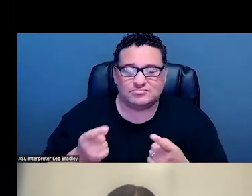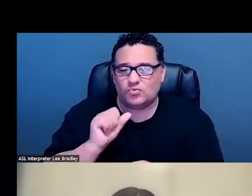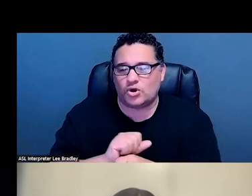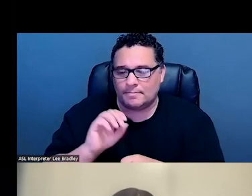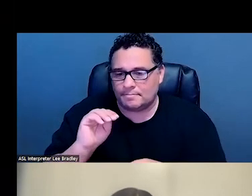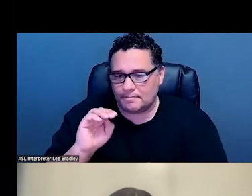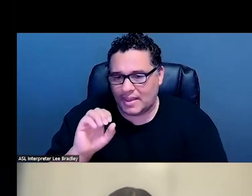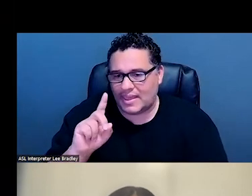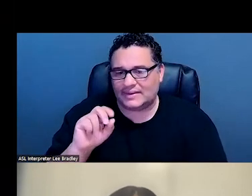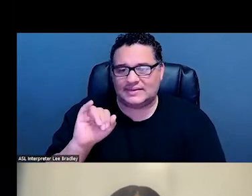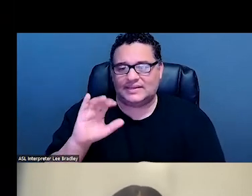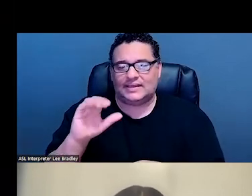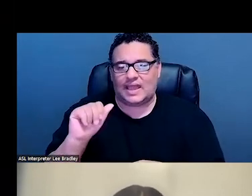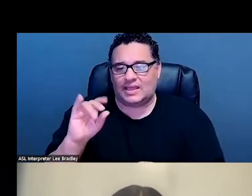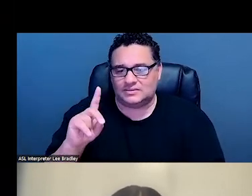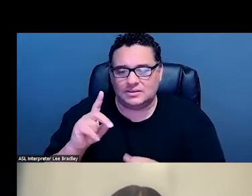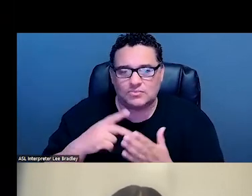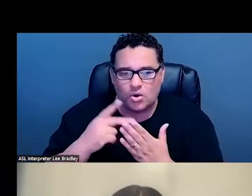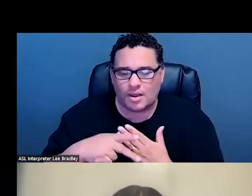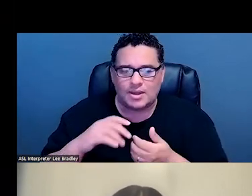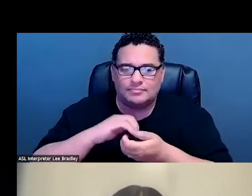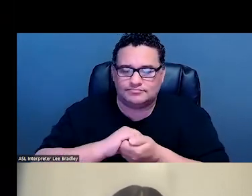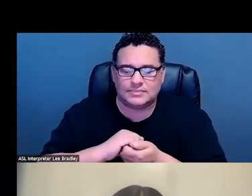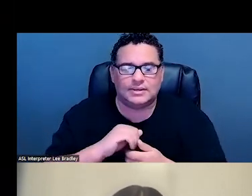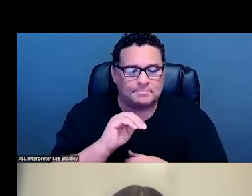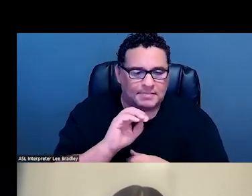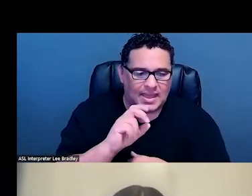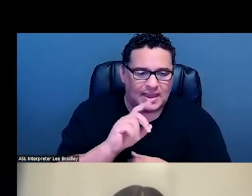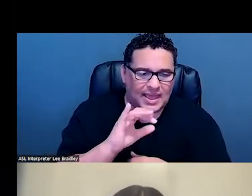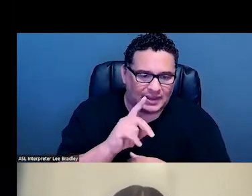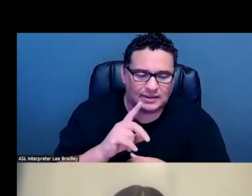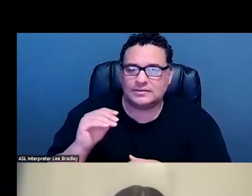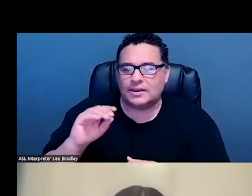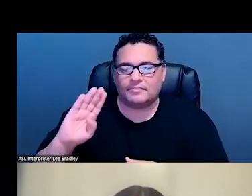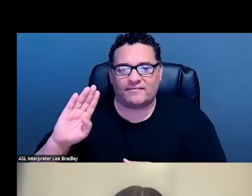WITH COLLABORATION BETWEEN, MEDICAID AND BEHAVIORAL HEALTH. AND, THAT, COLLABORATION